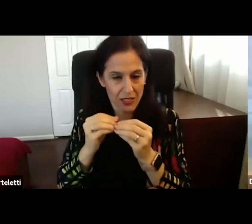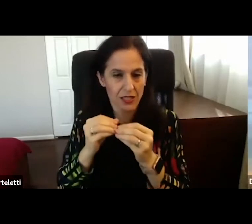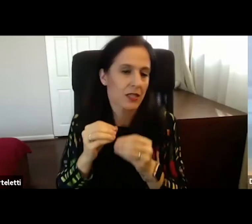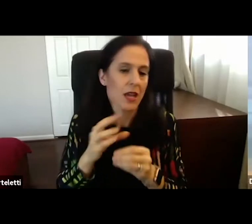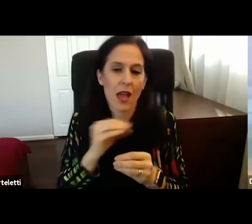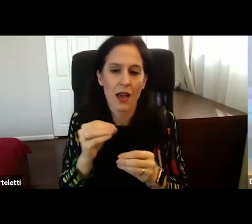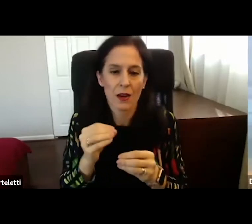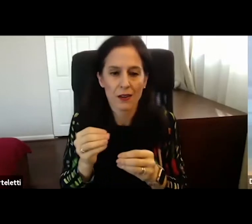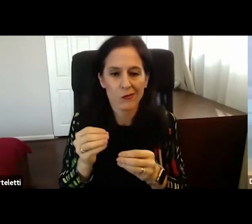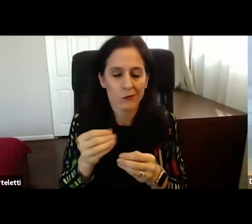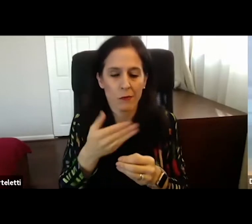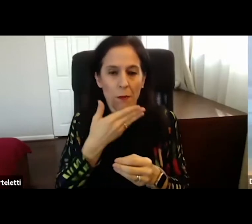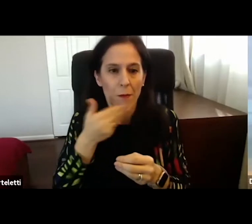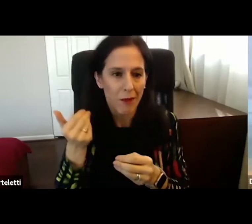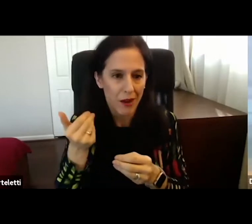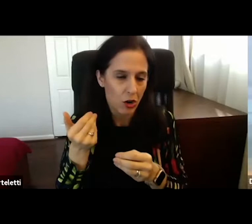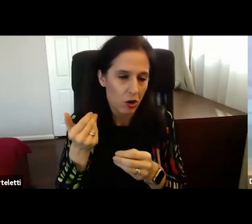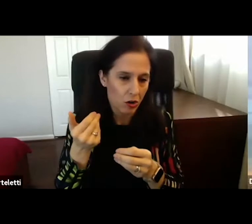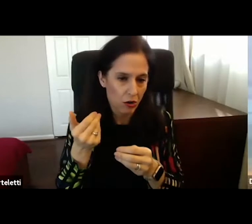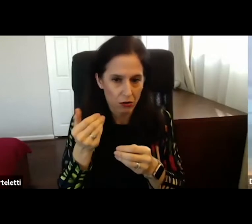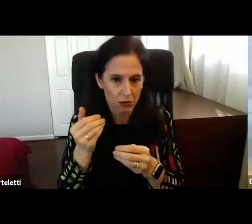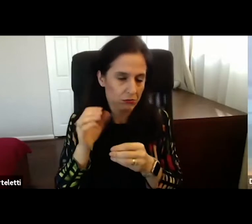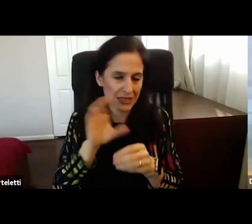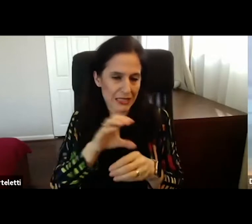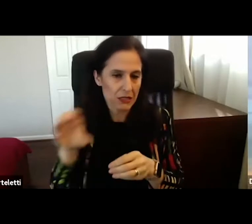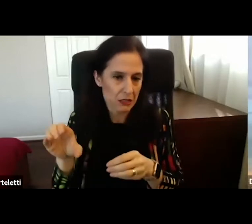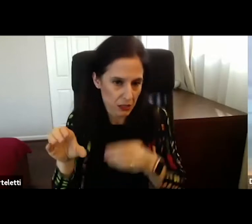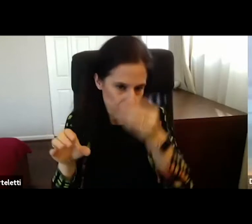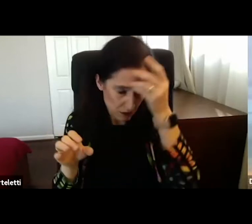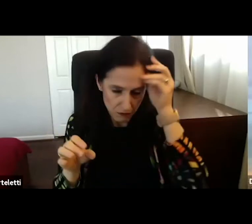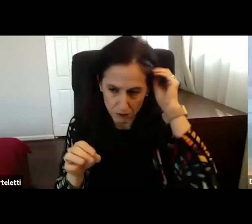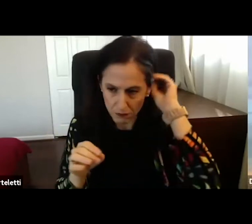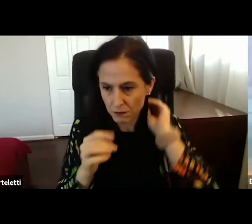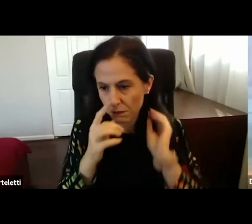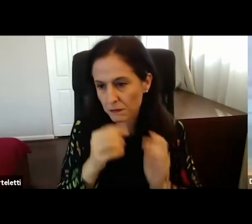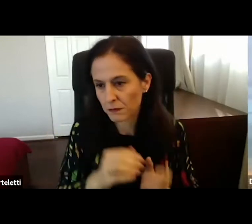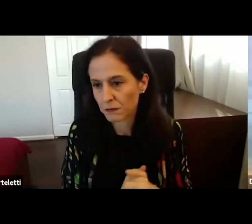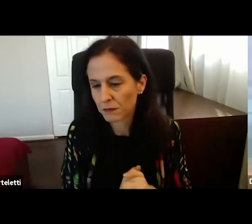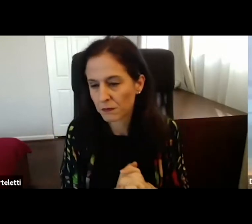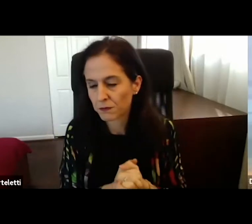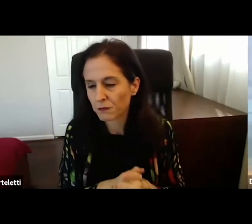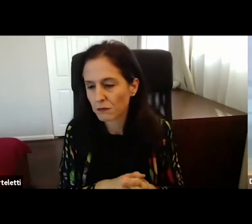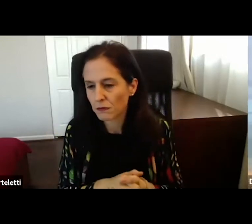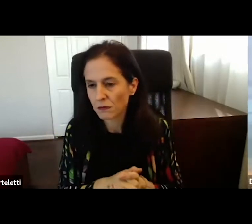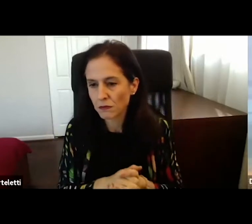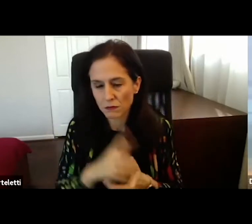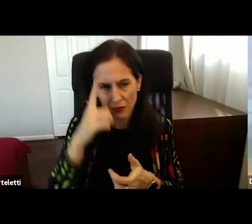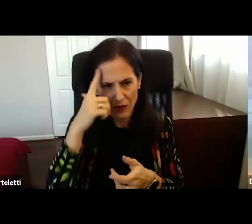the transcript appears to populate faster than the zoom captioning